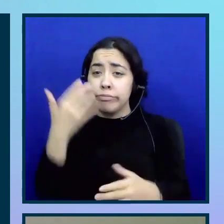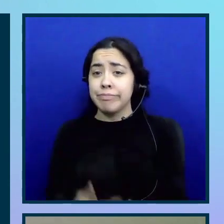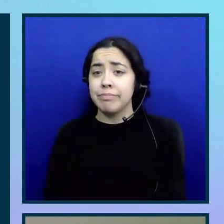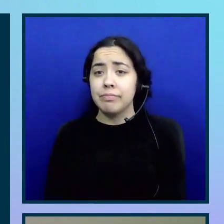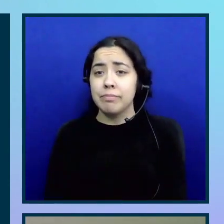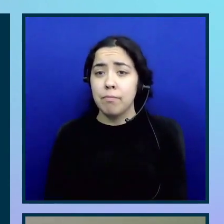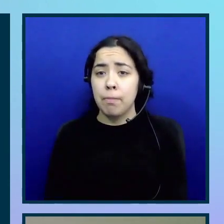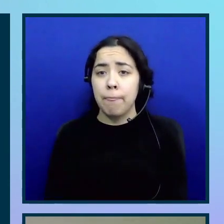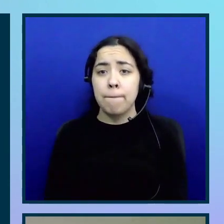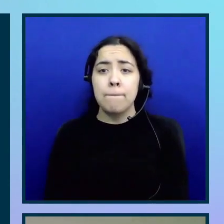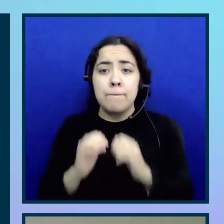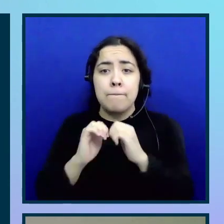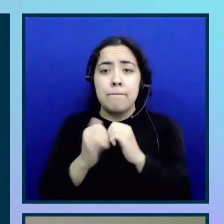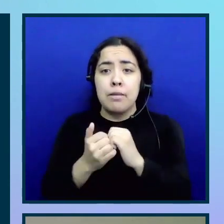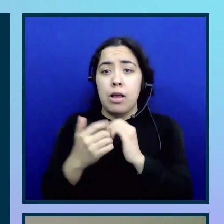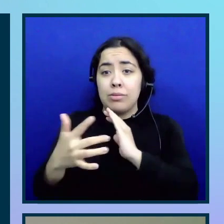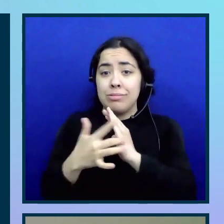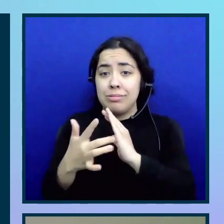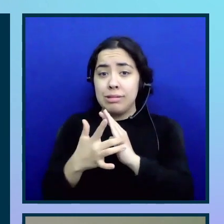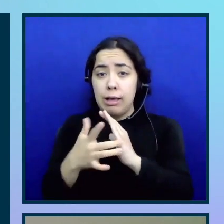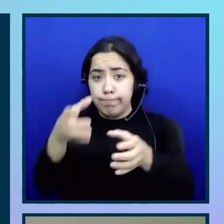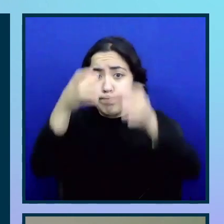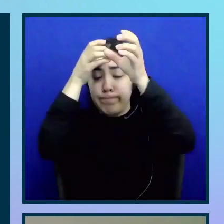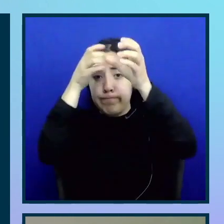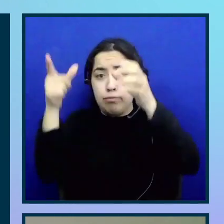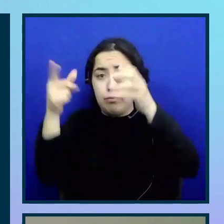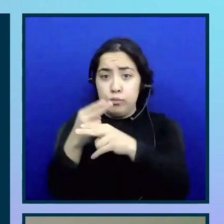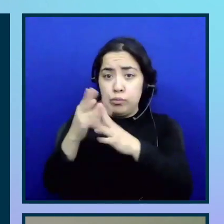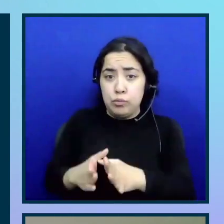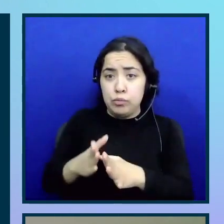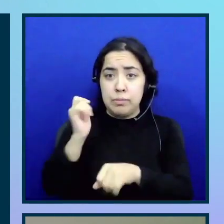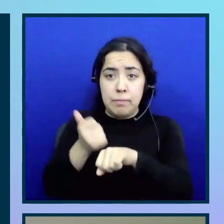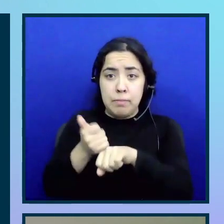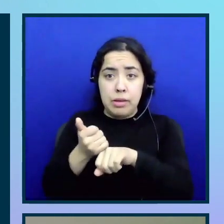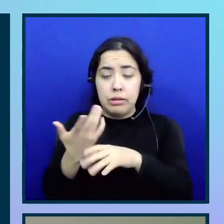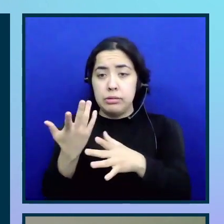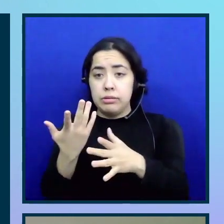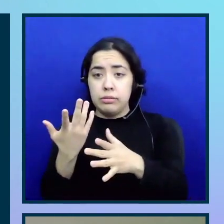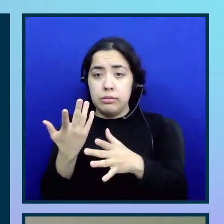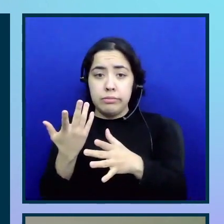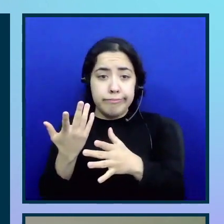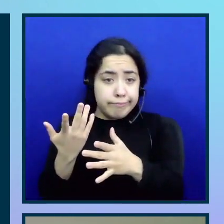And also how tech-savvy are the users? Is your user base, I don't know, accountants who spend all their waking hours